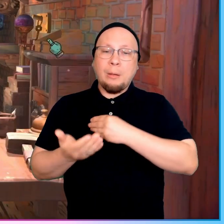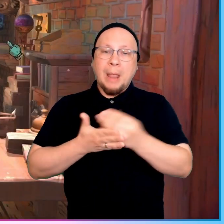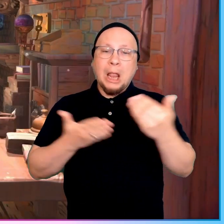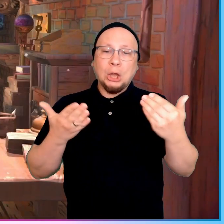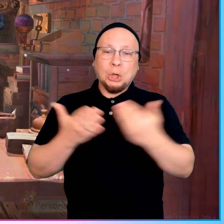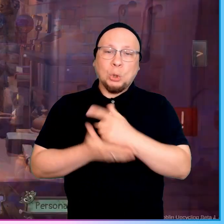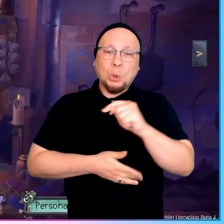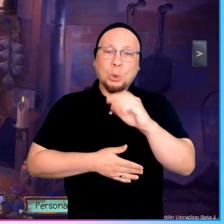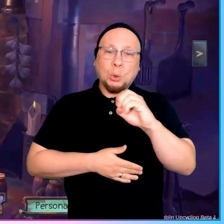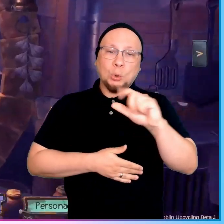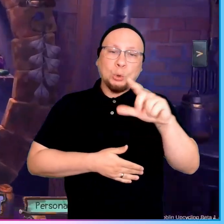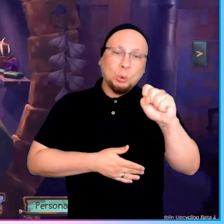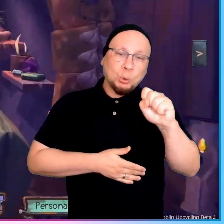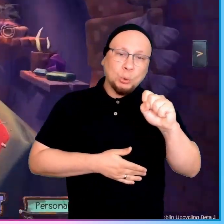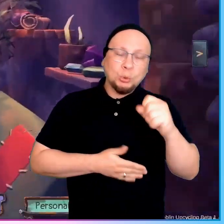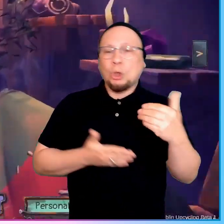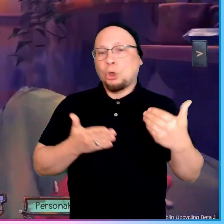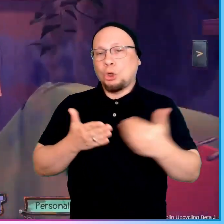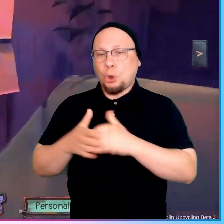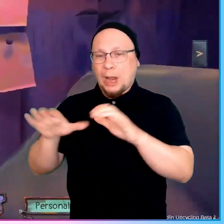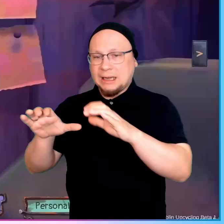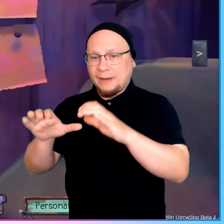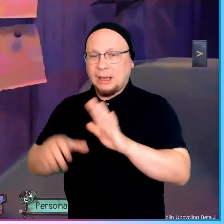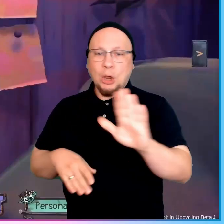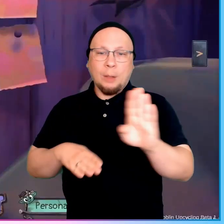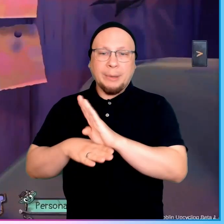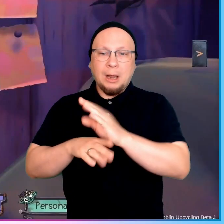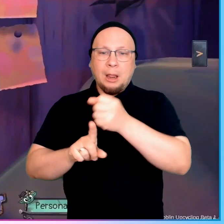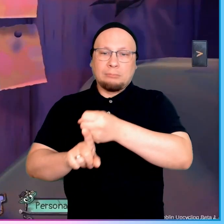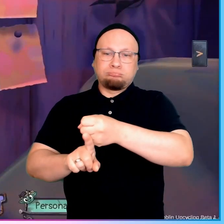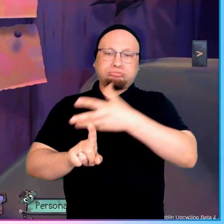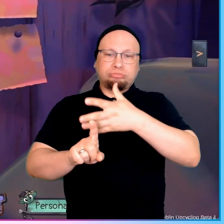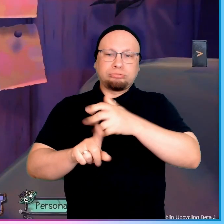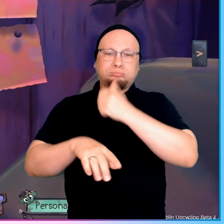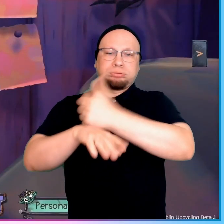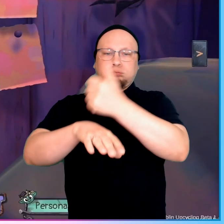activities, and even expand your business to exciting new districts across town.